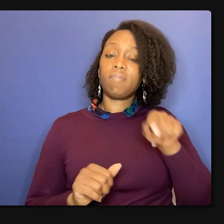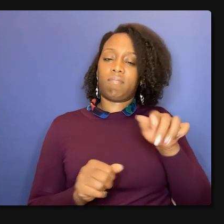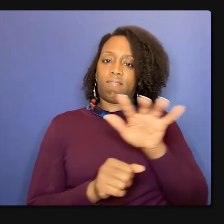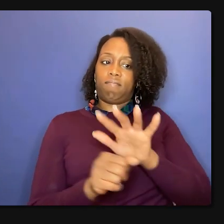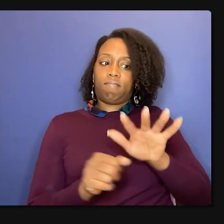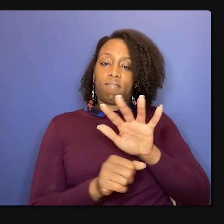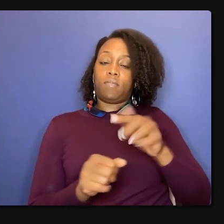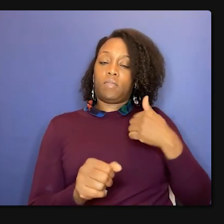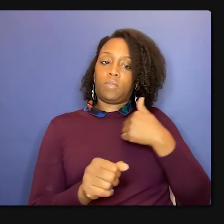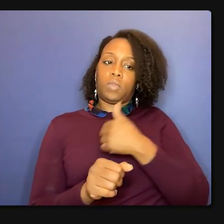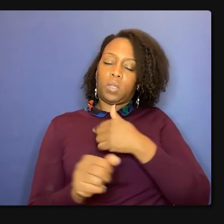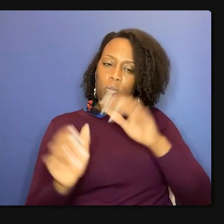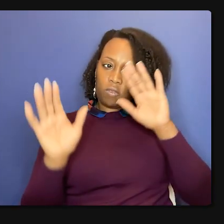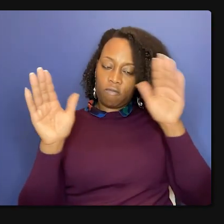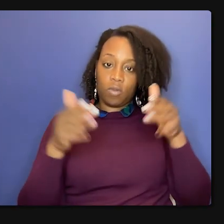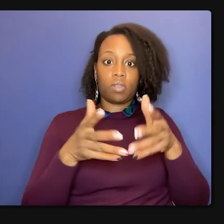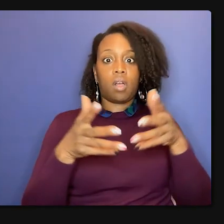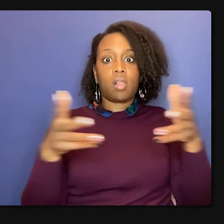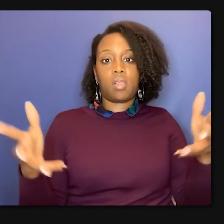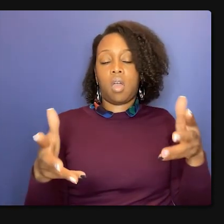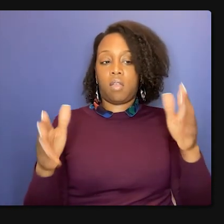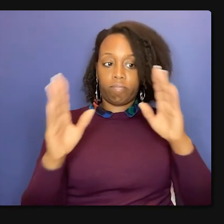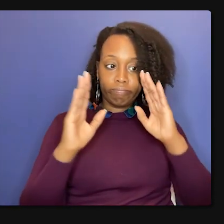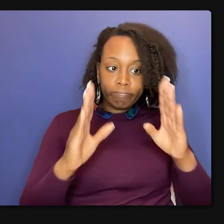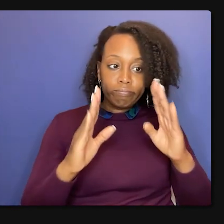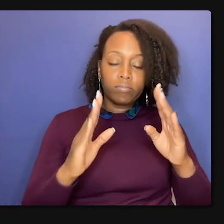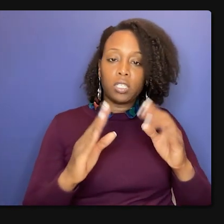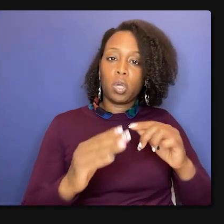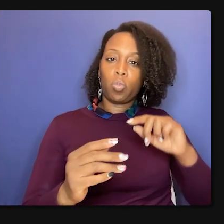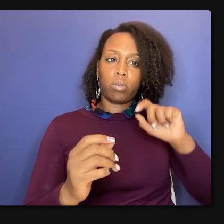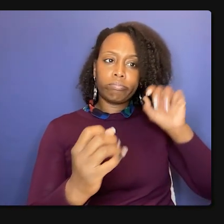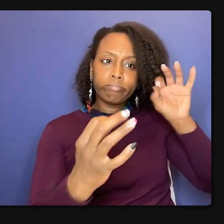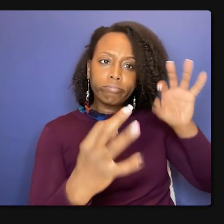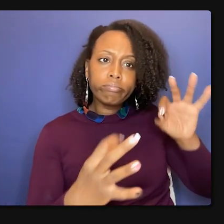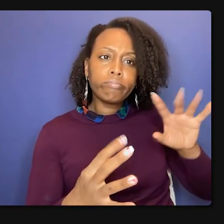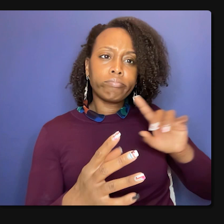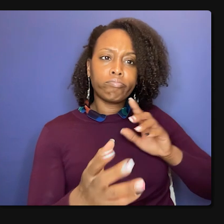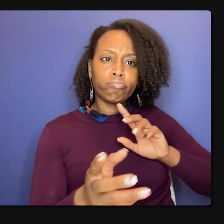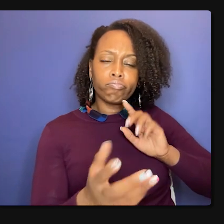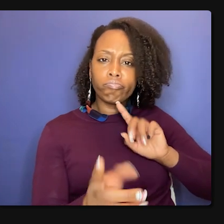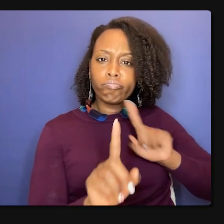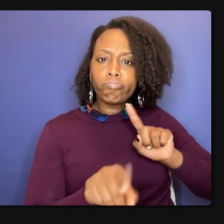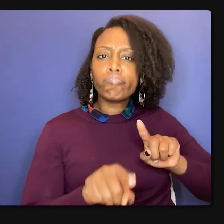This area is where we focused a lot of attention and have been responding to customer feedback